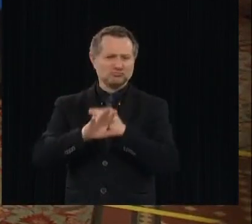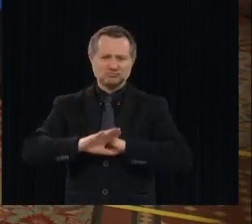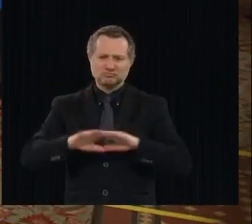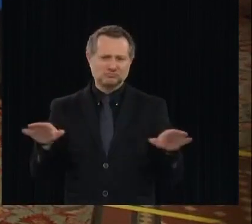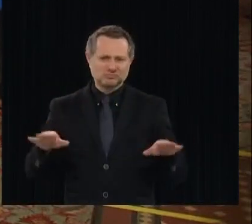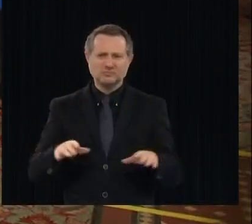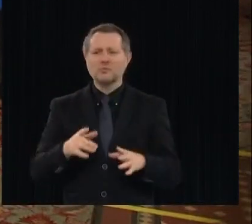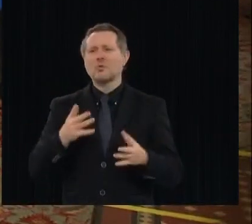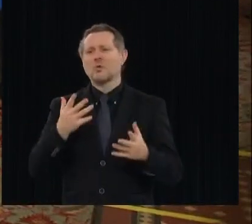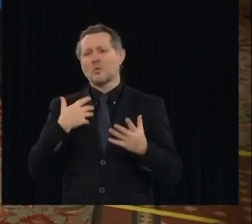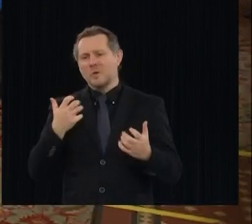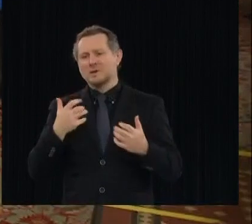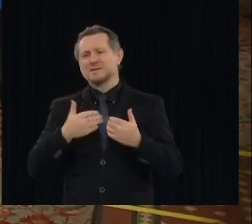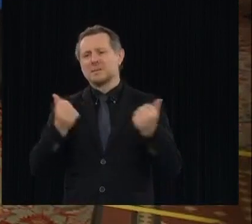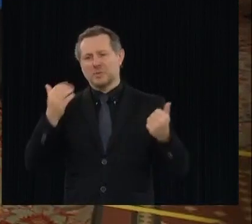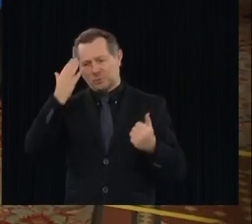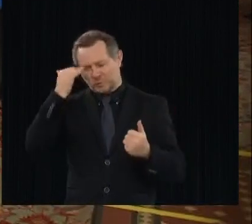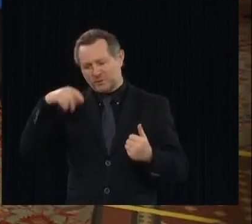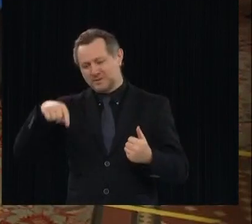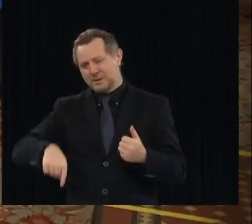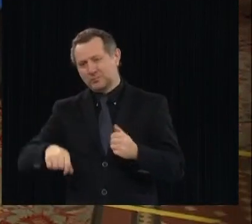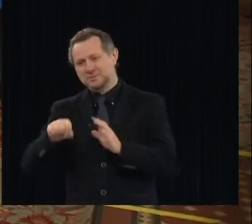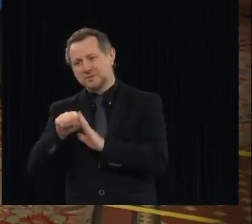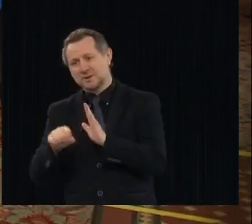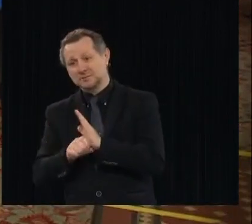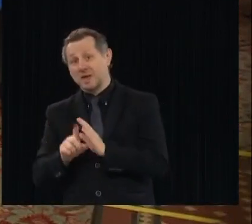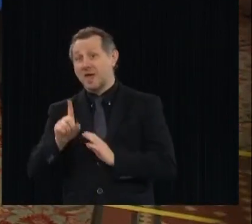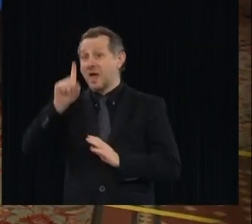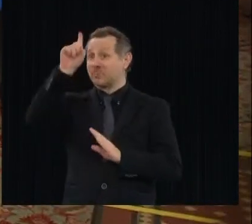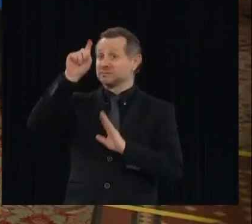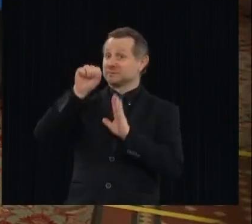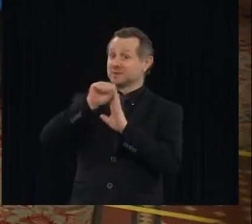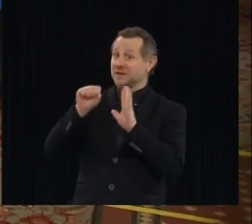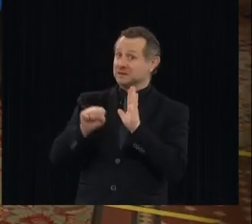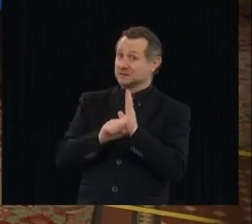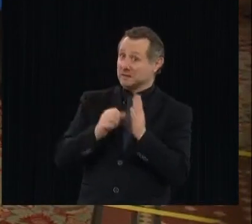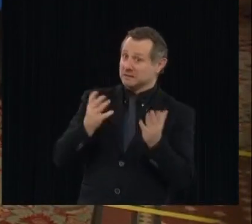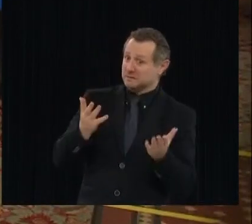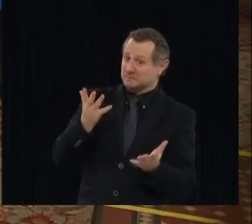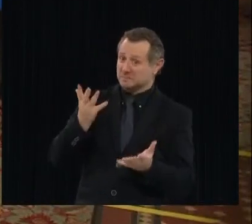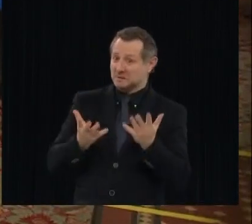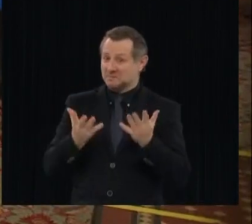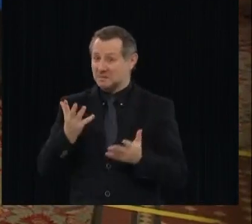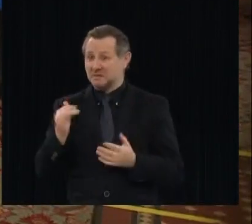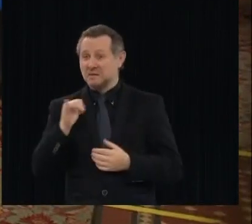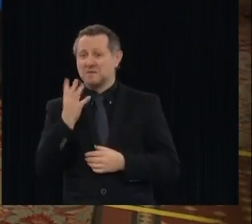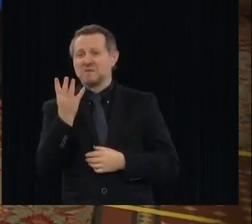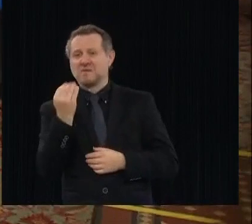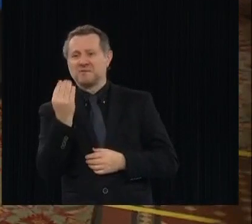AND THEY DON'T ASSUME THAT'S -- I KNOW IT'S A WHOLE SEPARATE